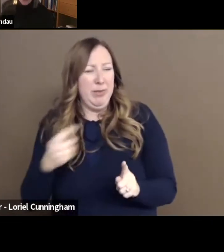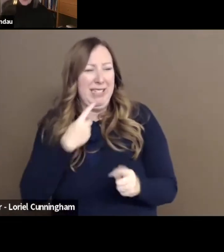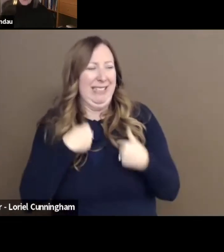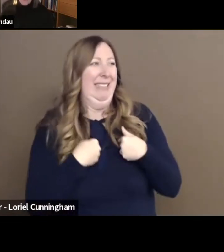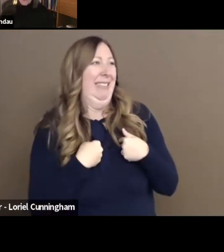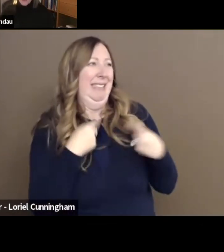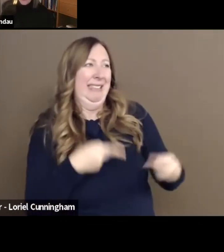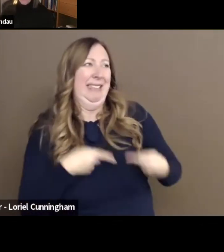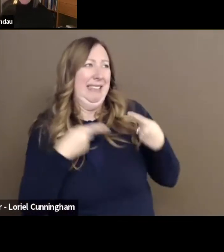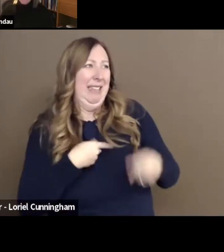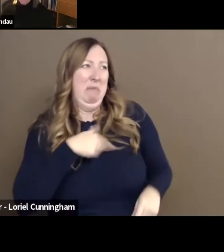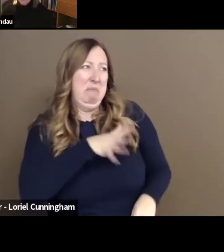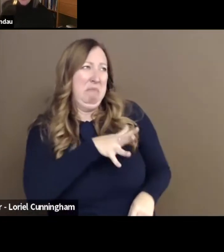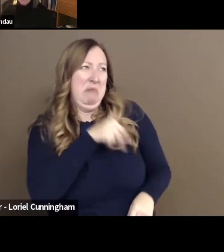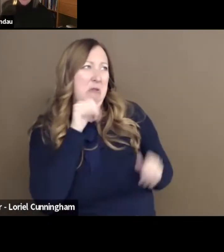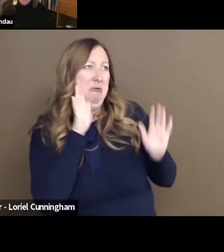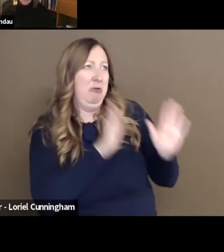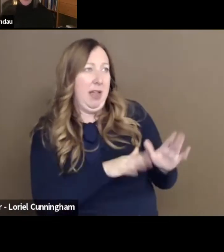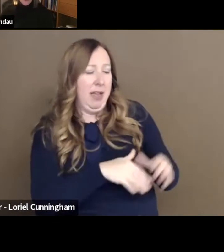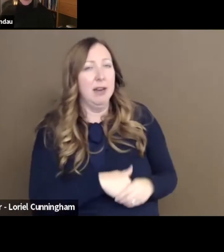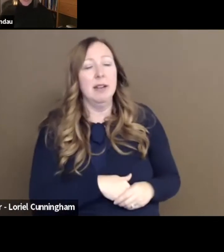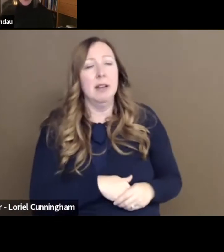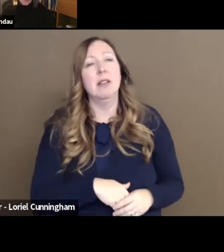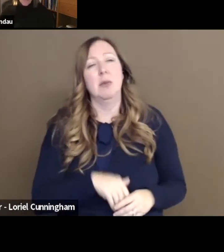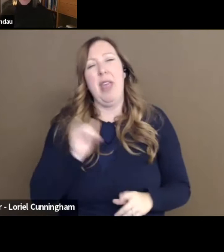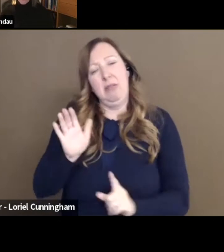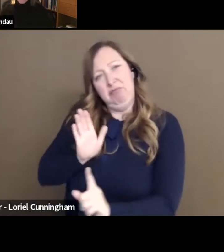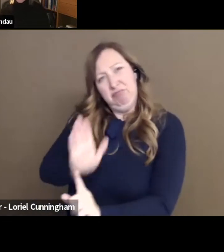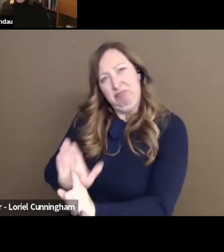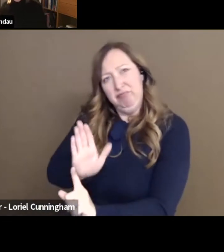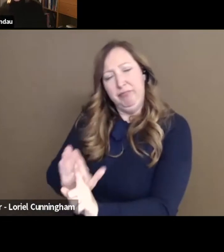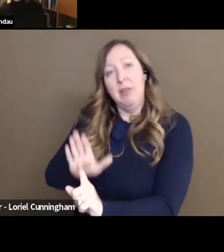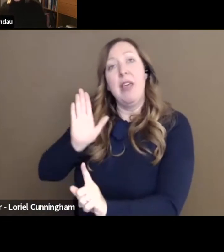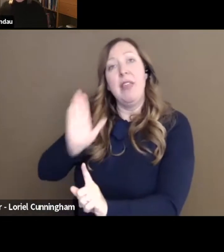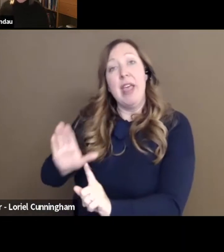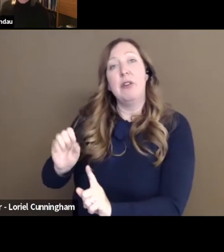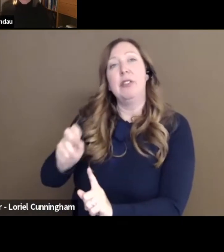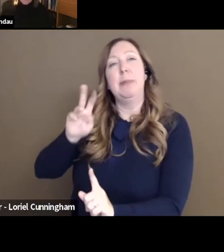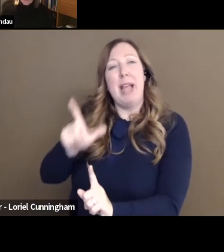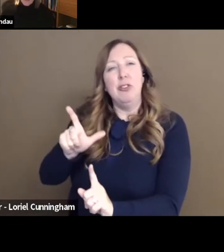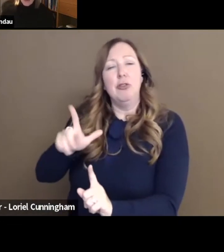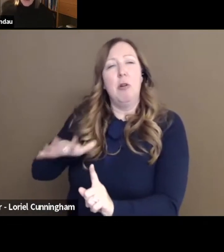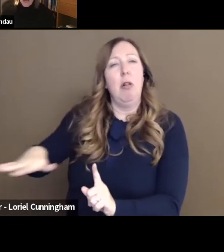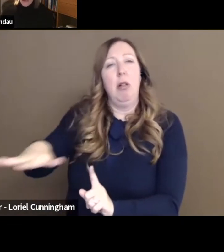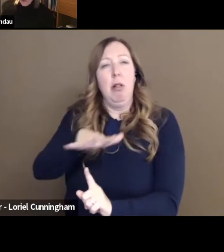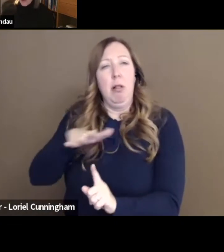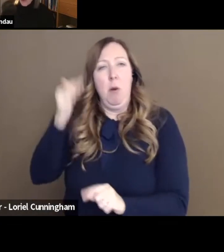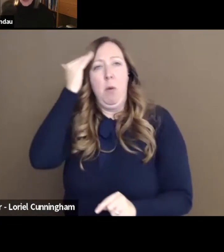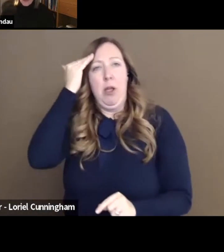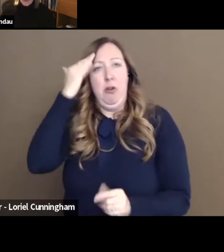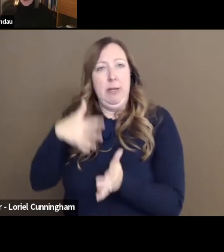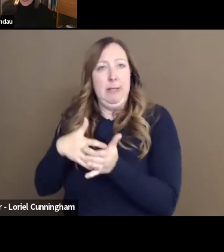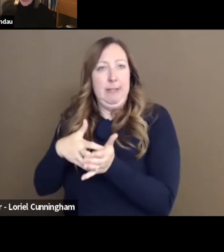these problems so that's very characteristic of the spatial uh the spatial impairment